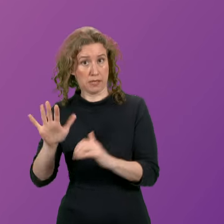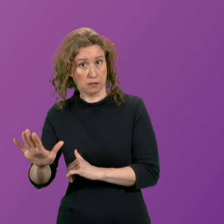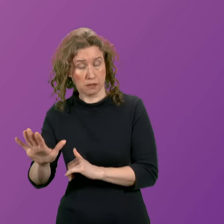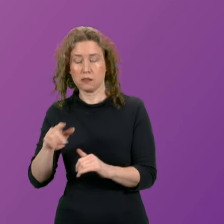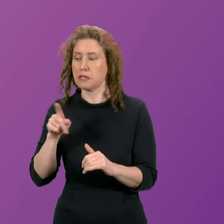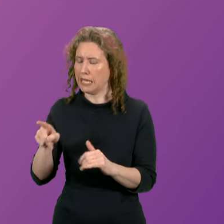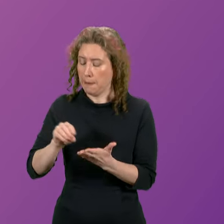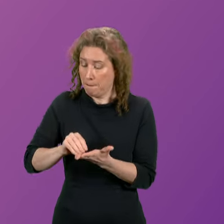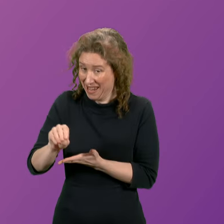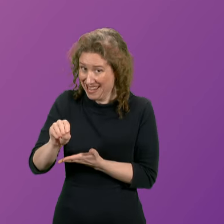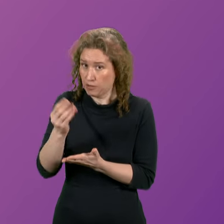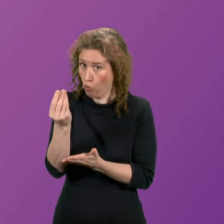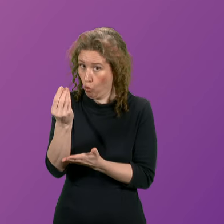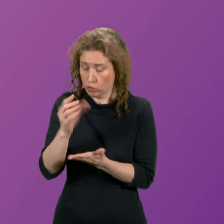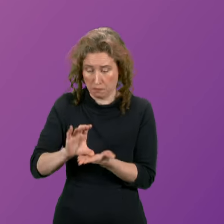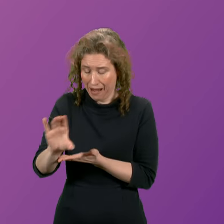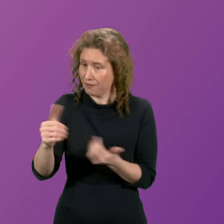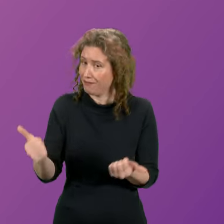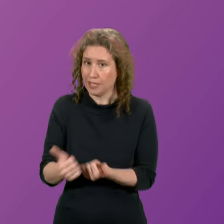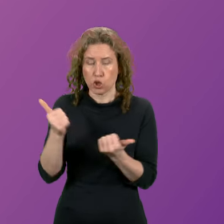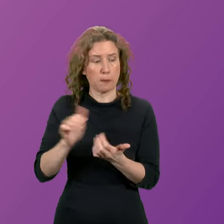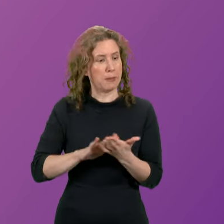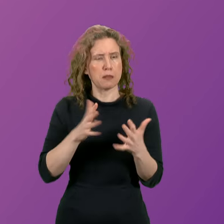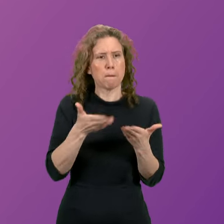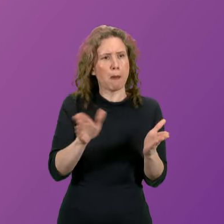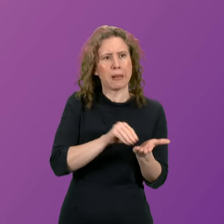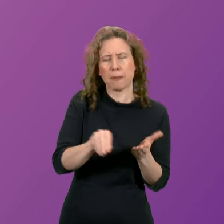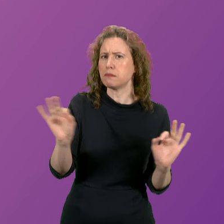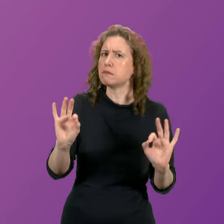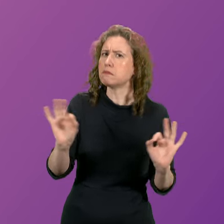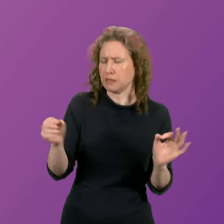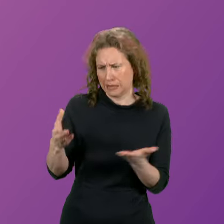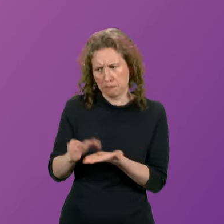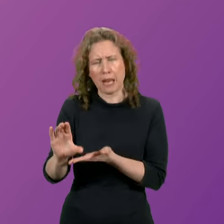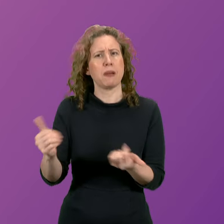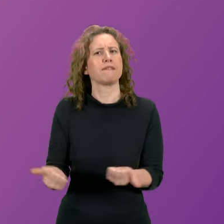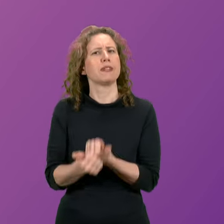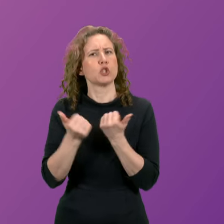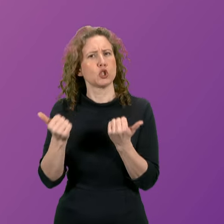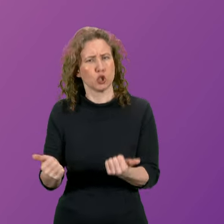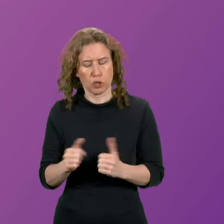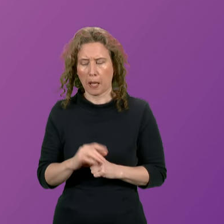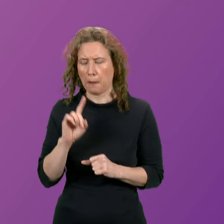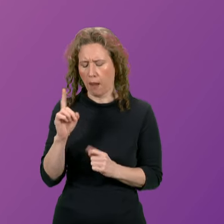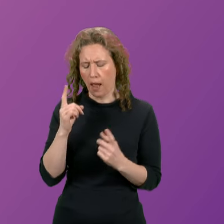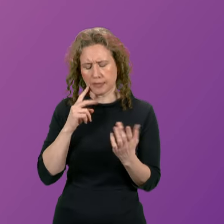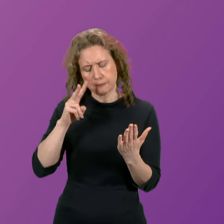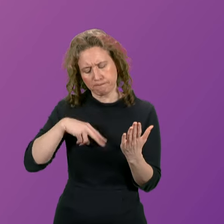the roaming costs in question—there has been no cost to the public purse. However, as I consider the findings from the Standards,